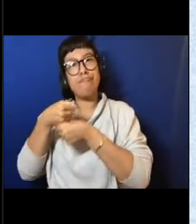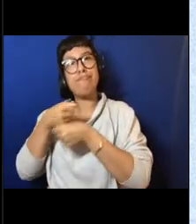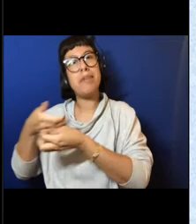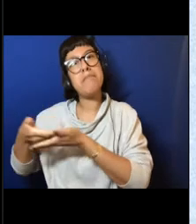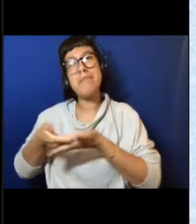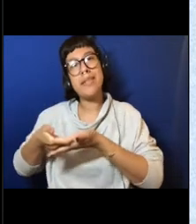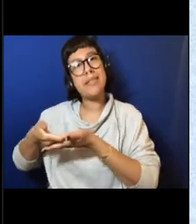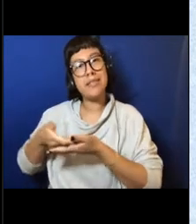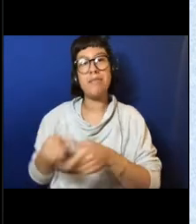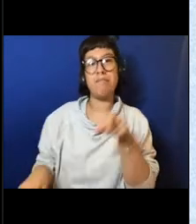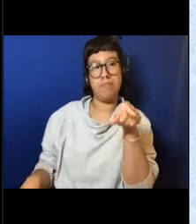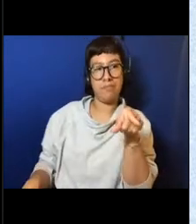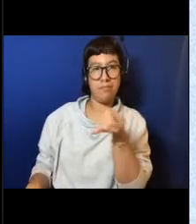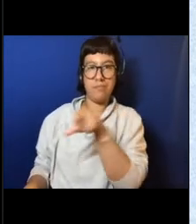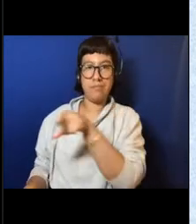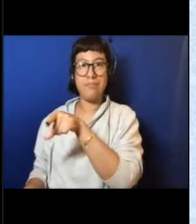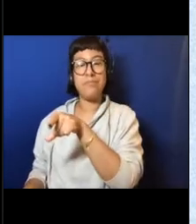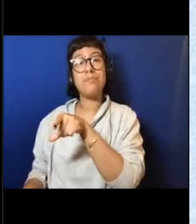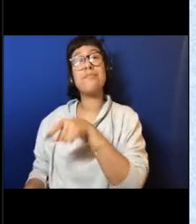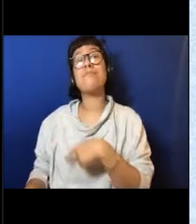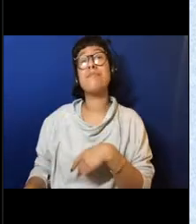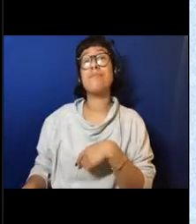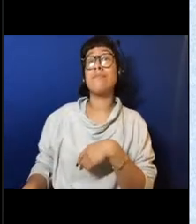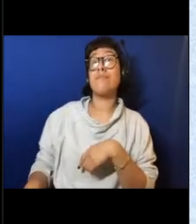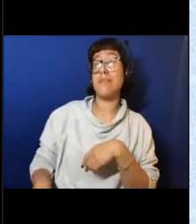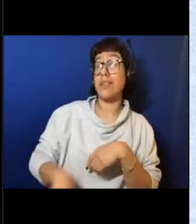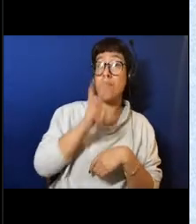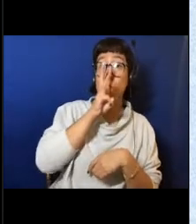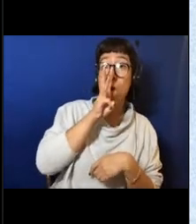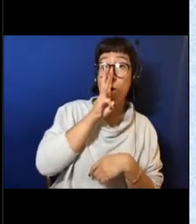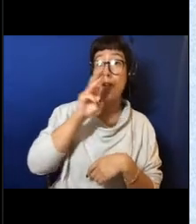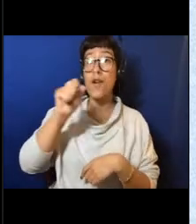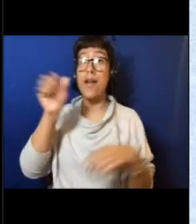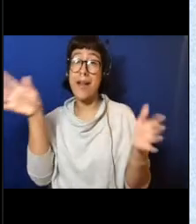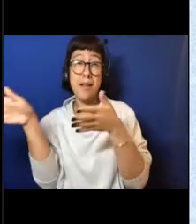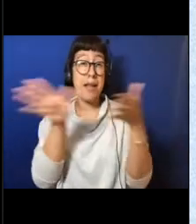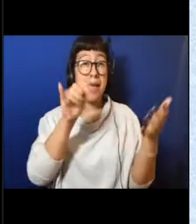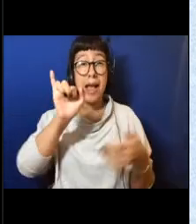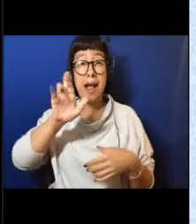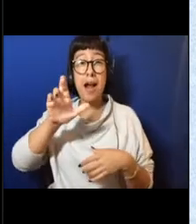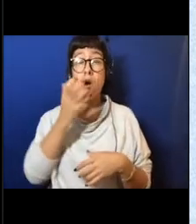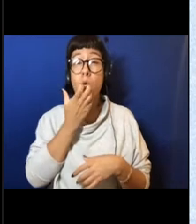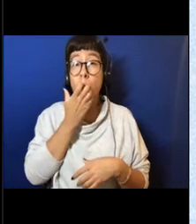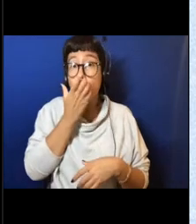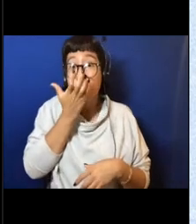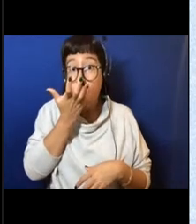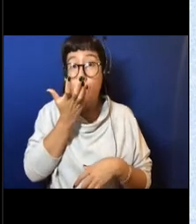In the spring, the air and the water is warming up. And that warm water tells these adult oysters